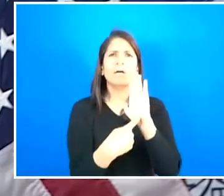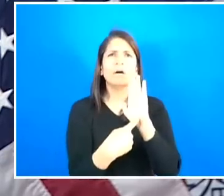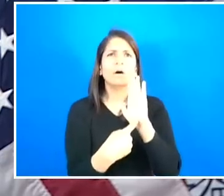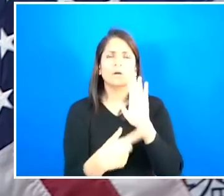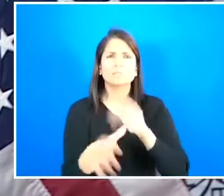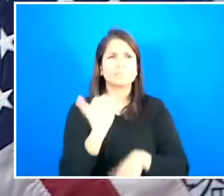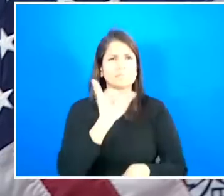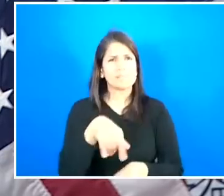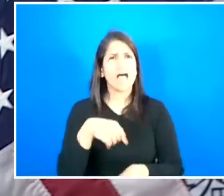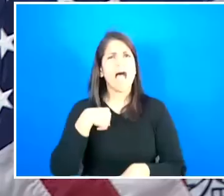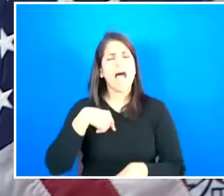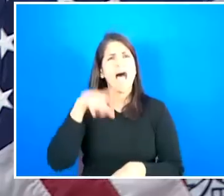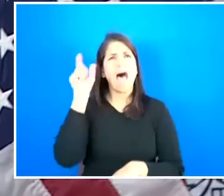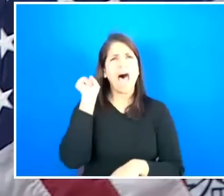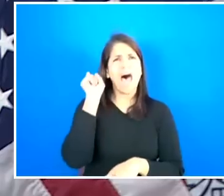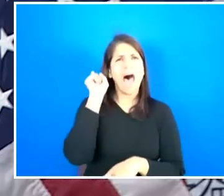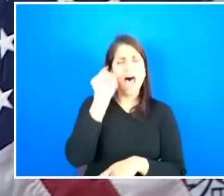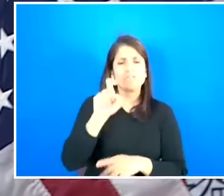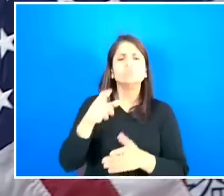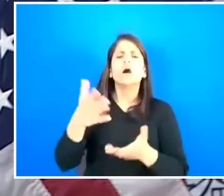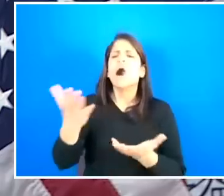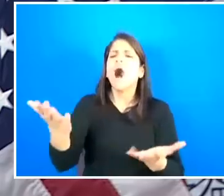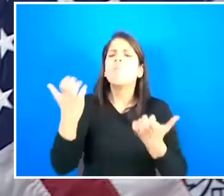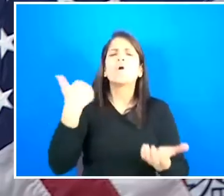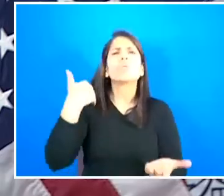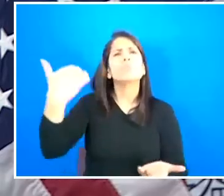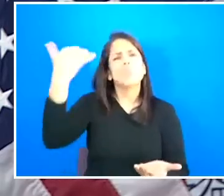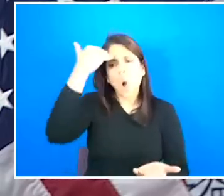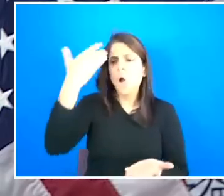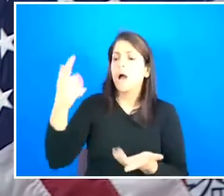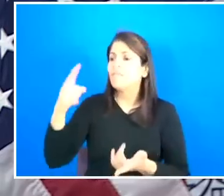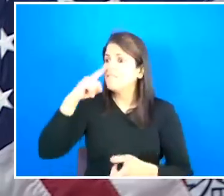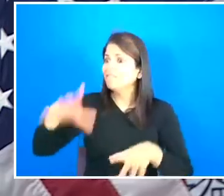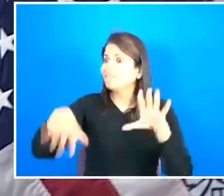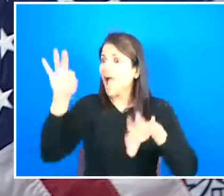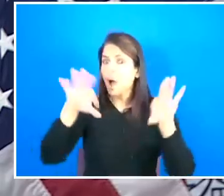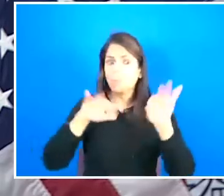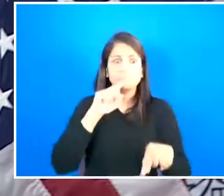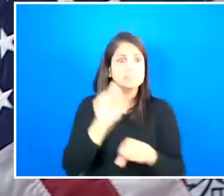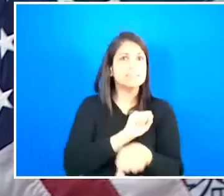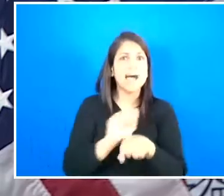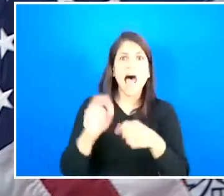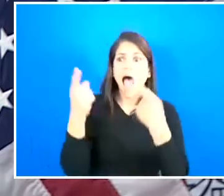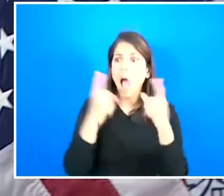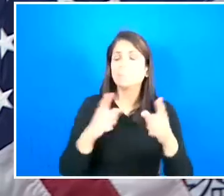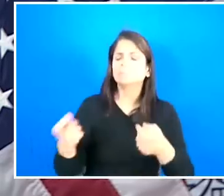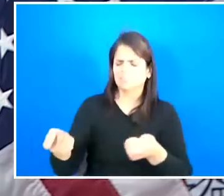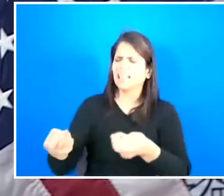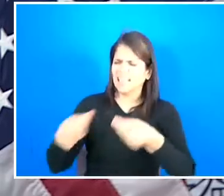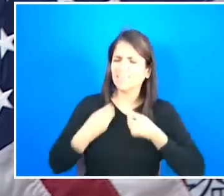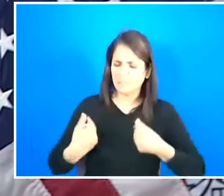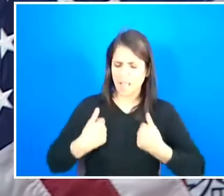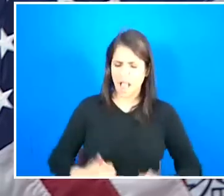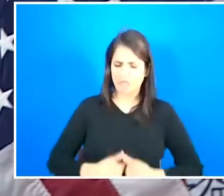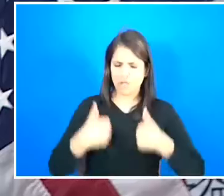SOMEONE GIVE ME AN ADDRESS. WE HAD A POINT THE OTRHE DAY RAISED BY ONE OF YOUR COLLEAGUES FROM ONE OF THE